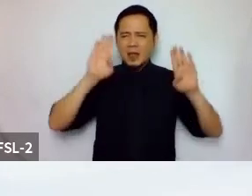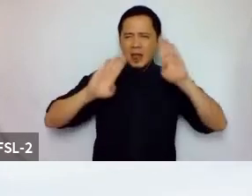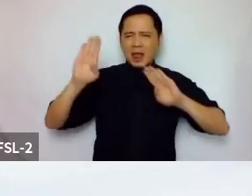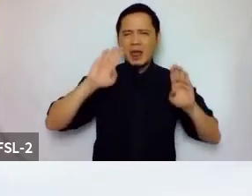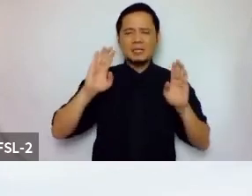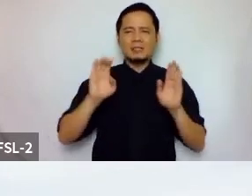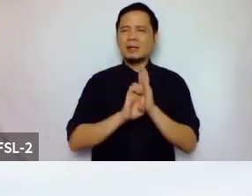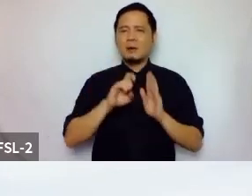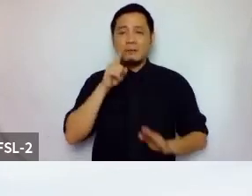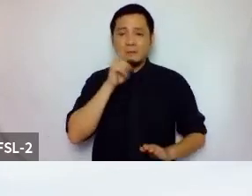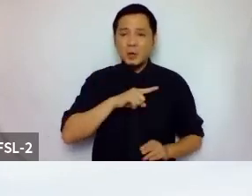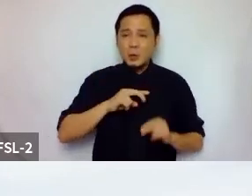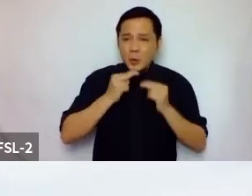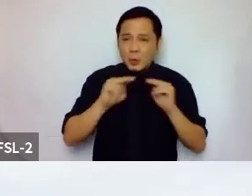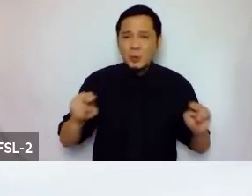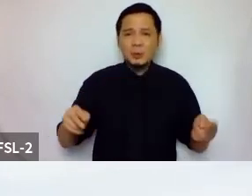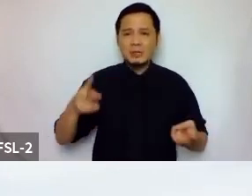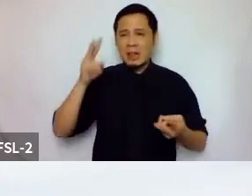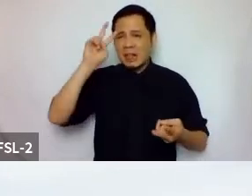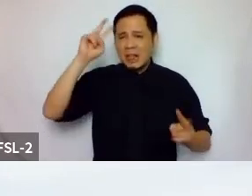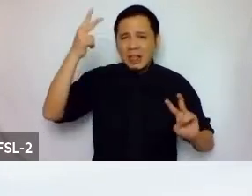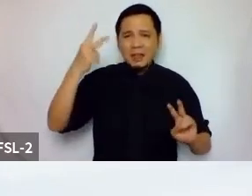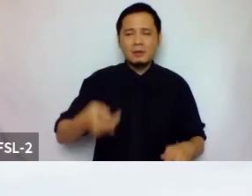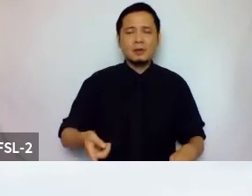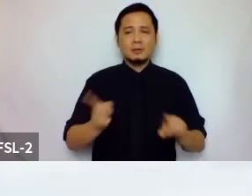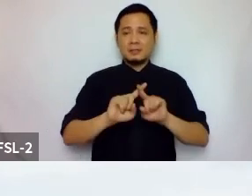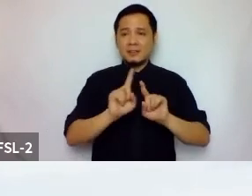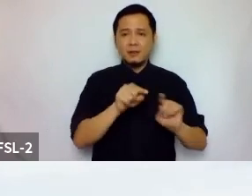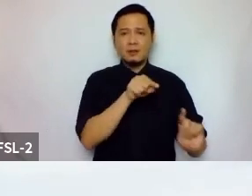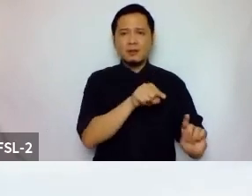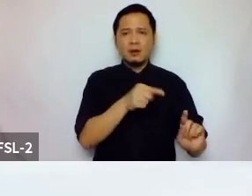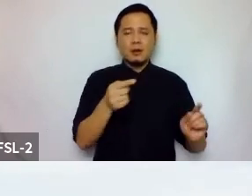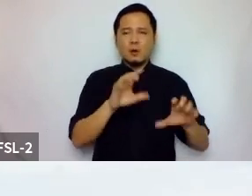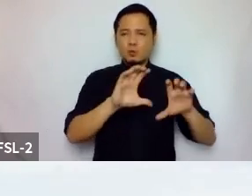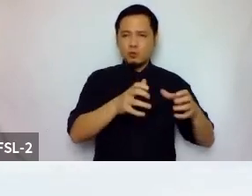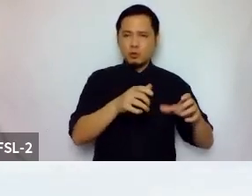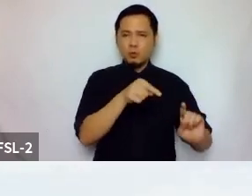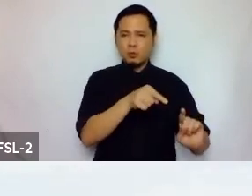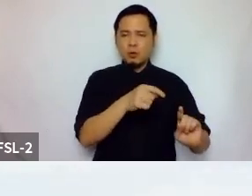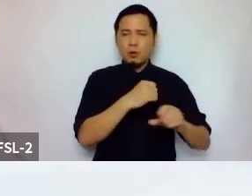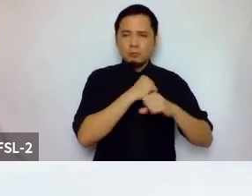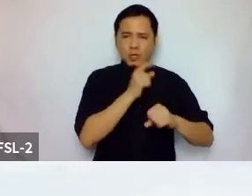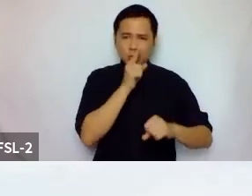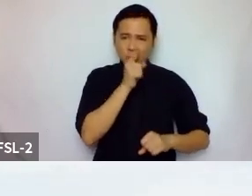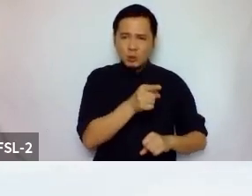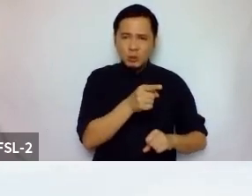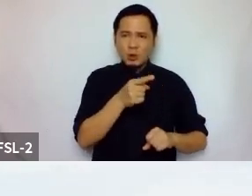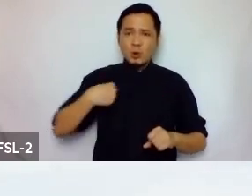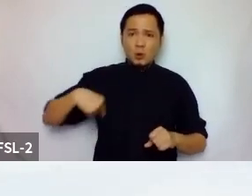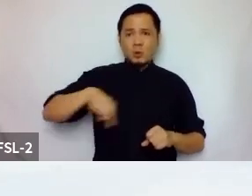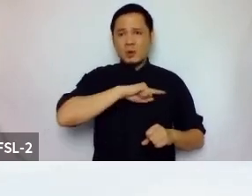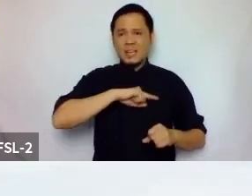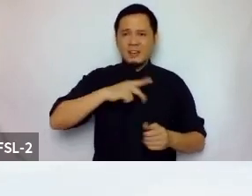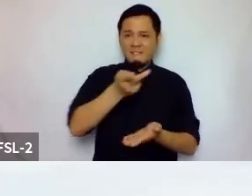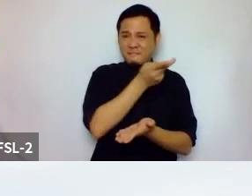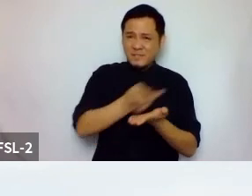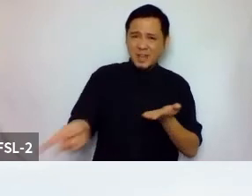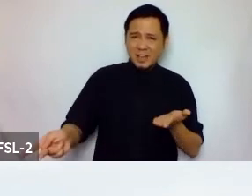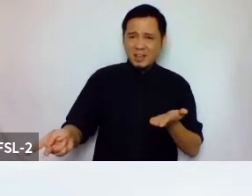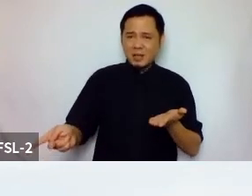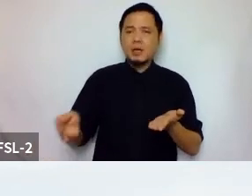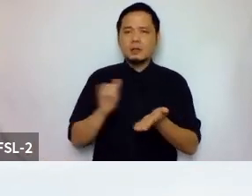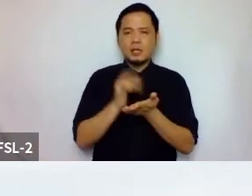And sadly there are certain sectors who are making sure that we fail to do what we’re supposed to do and that’s what we call disinformation.